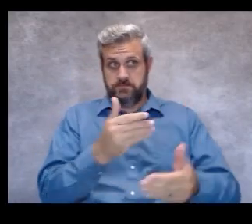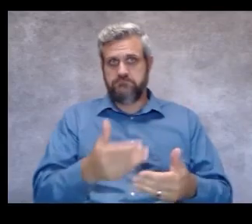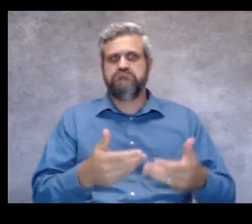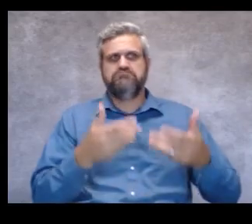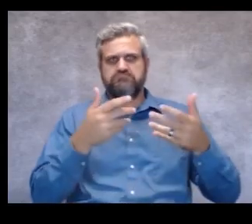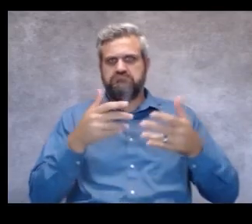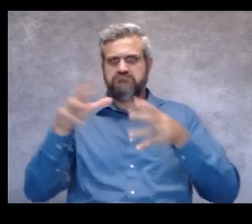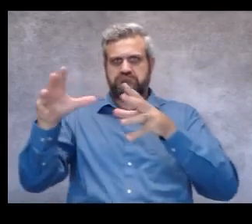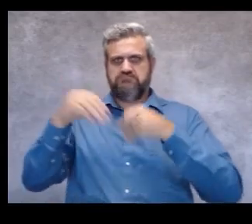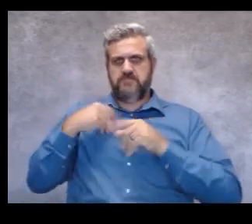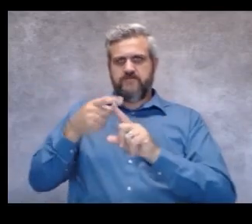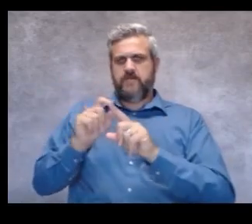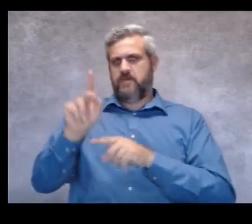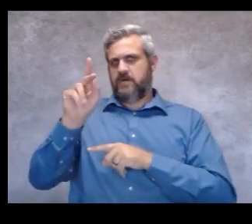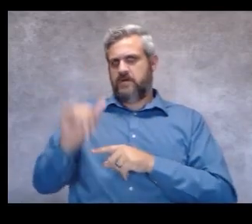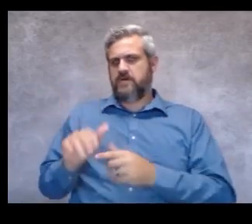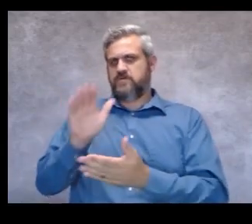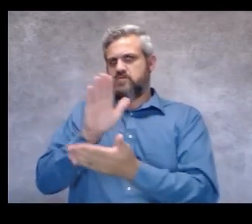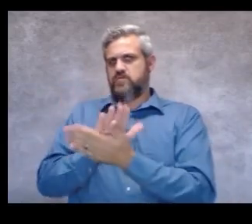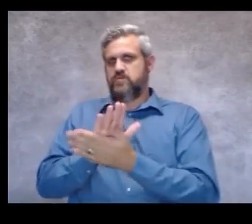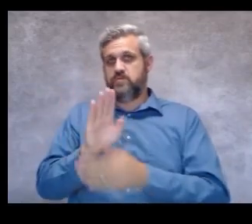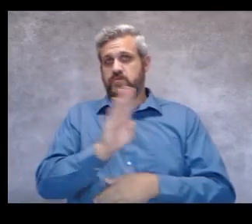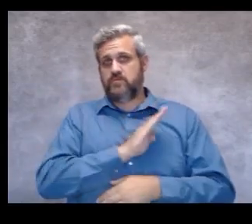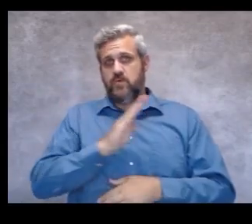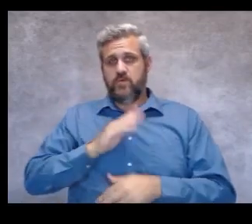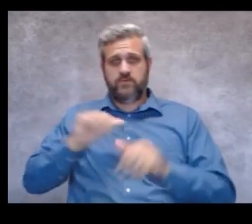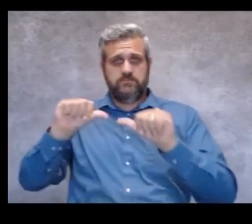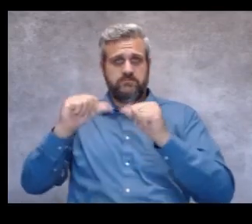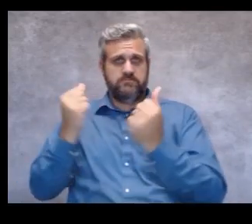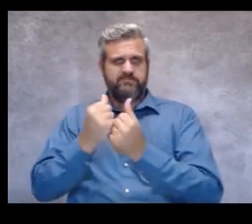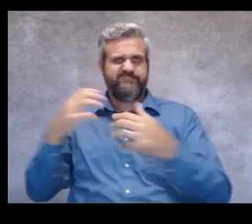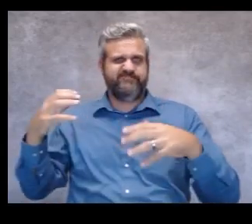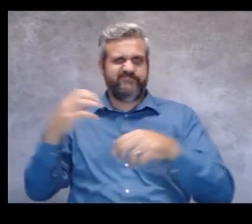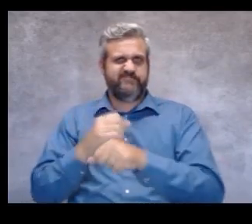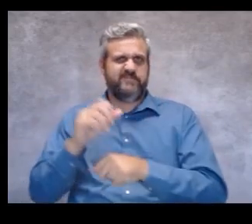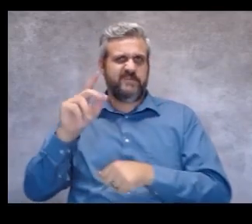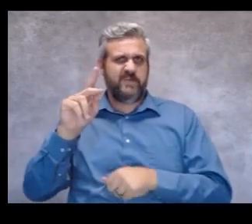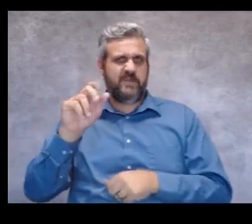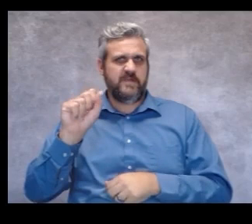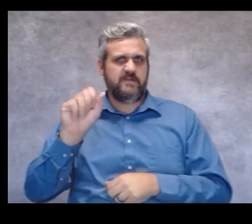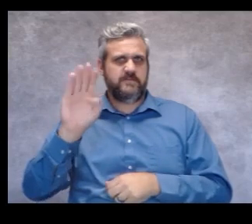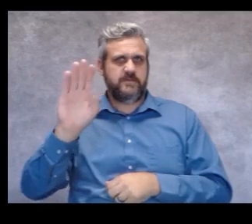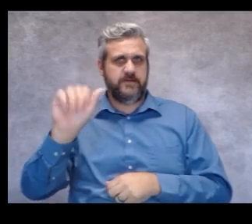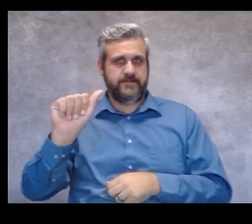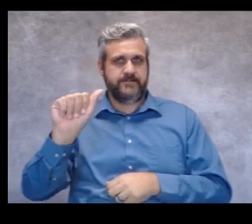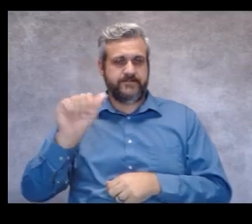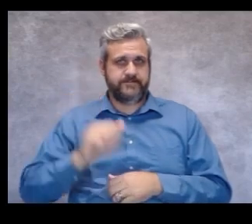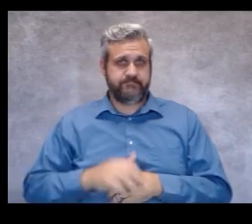been adopted from the Kentucky School Board Association, KSBA.